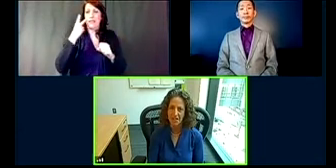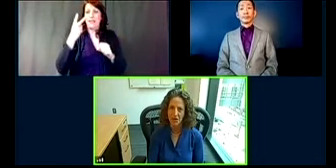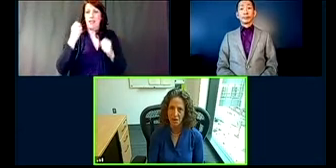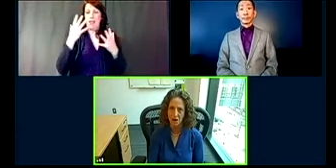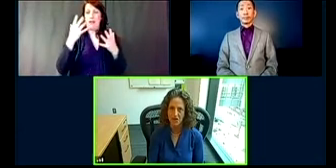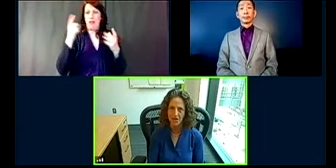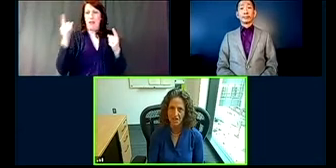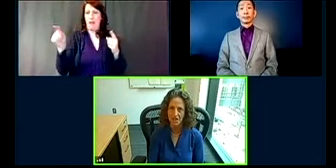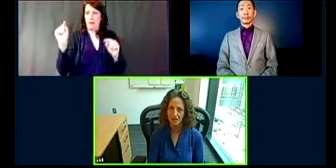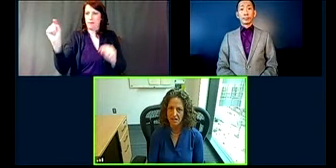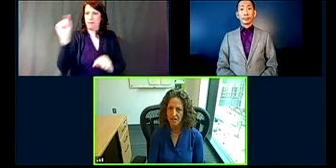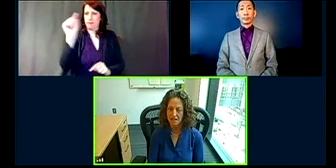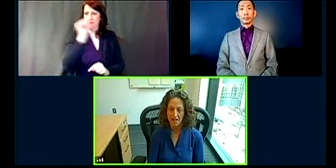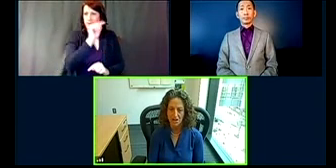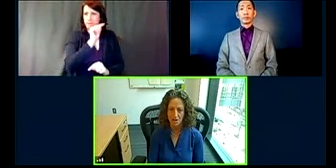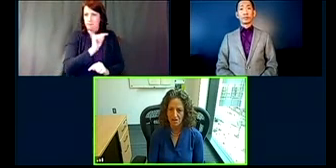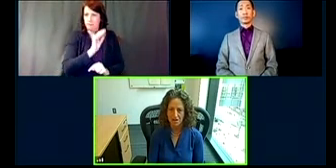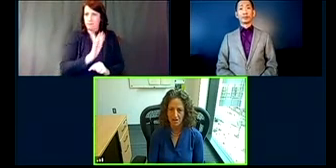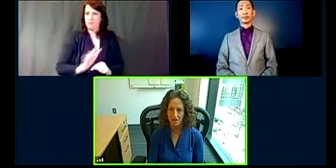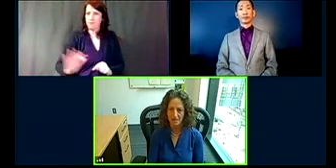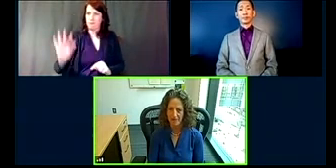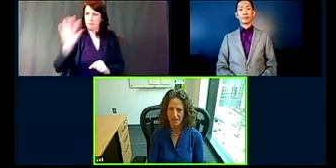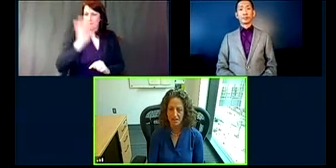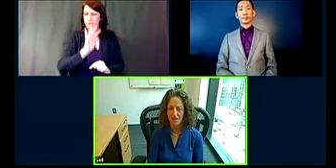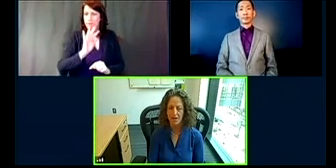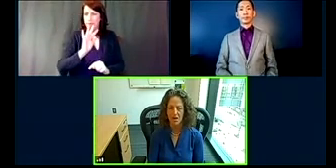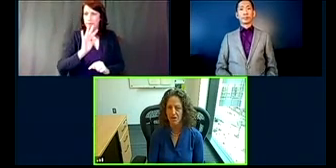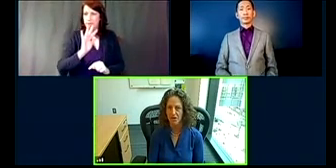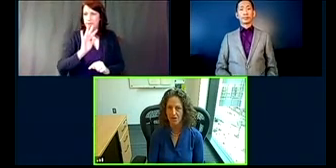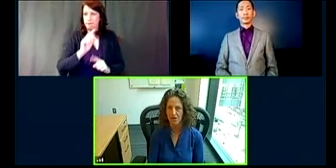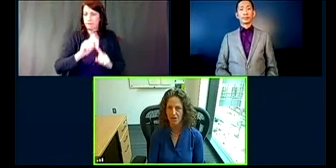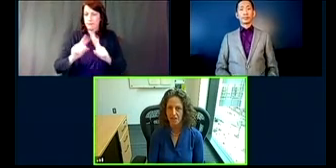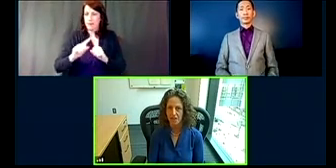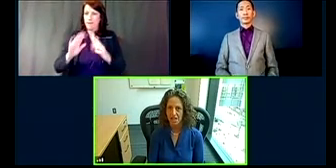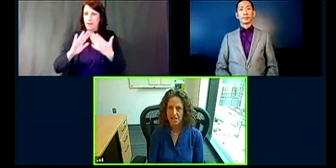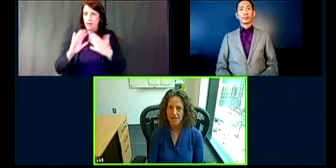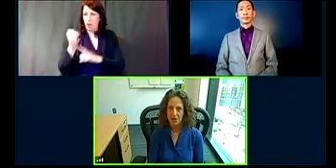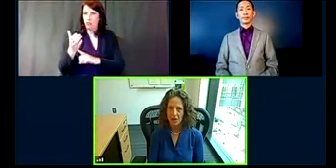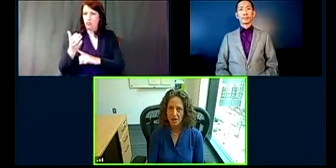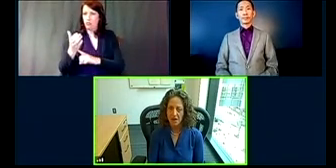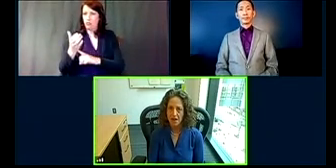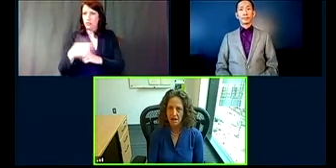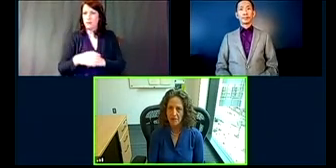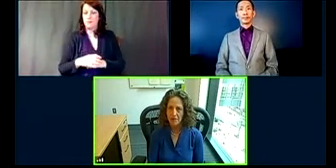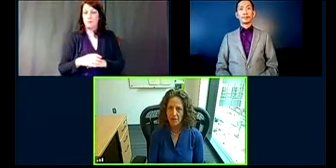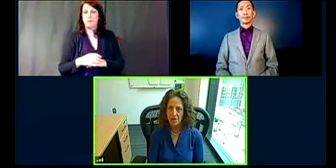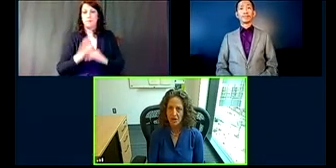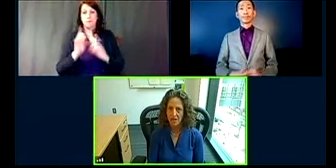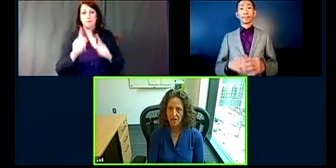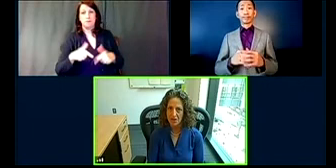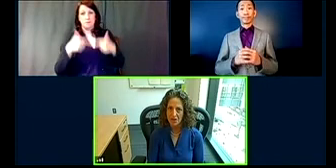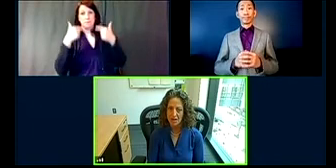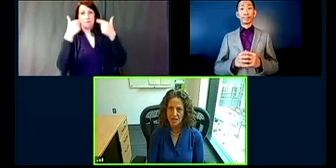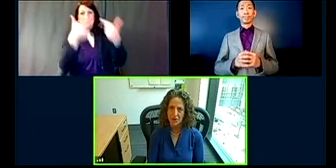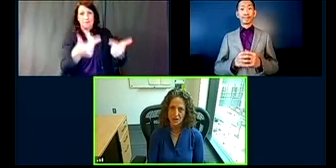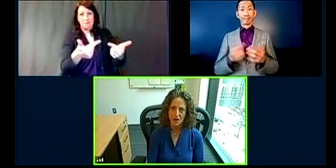CAN SEE A LOT OF THOSE ARE HAPPENING ACROSS CULTURES.